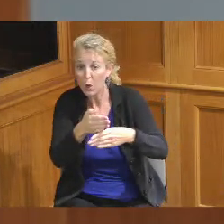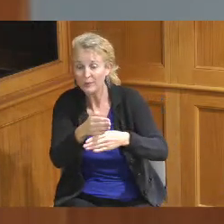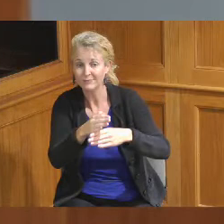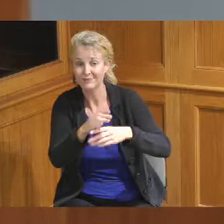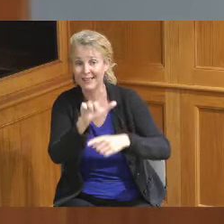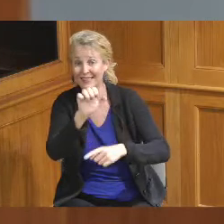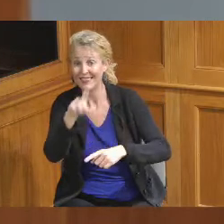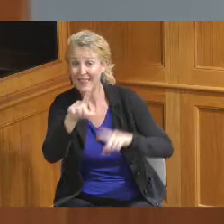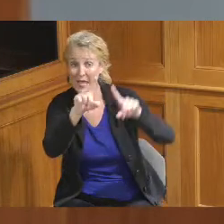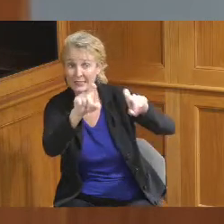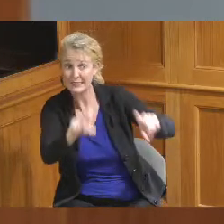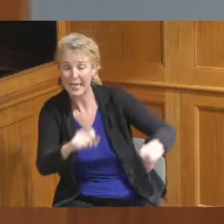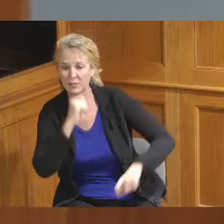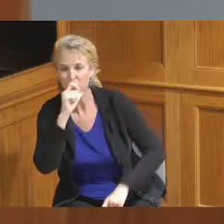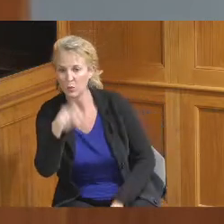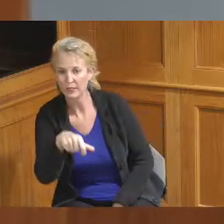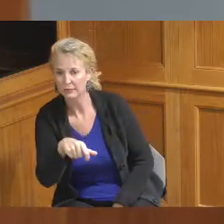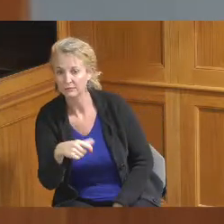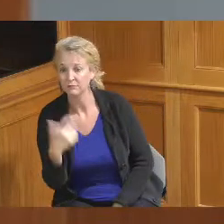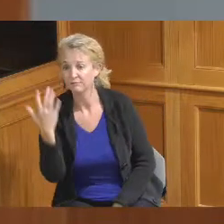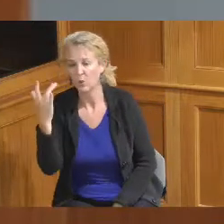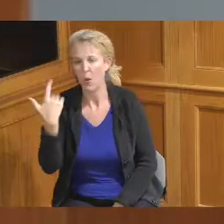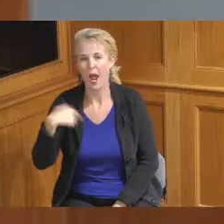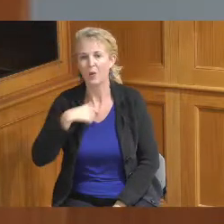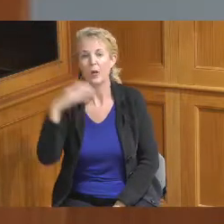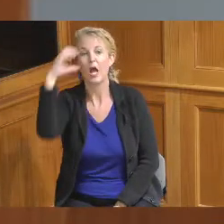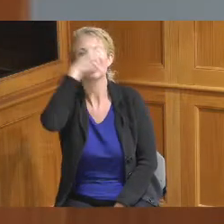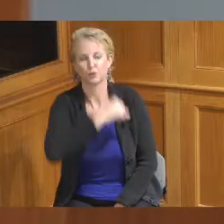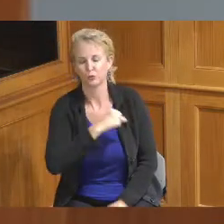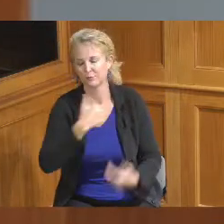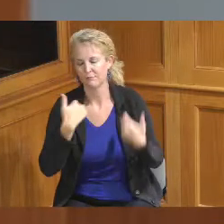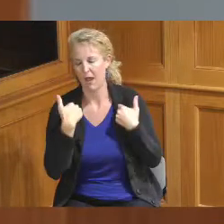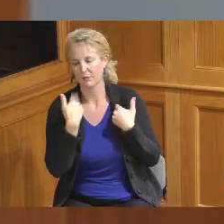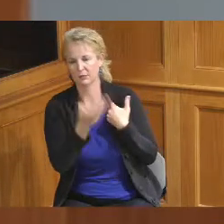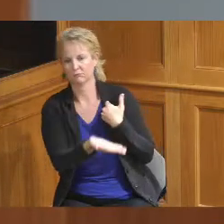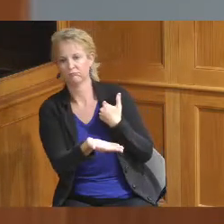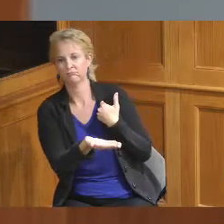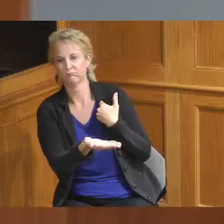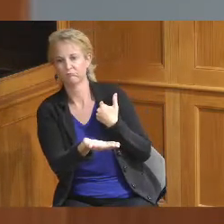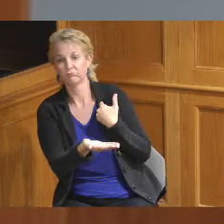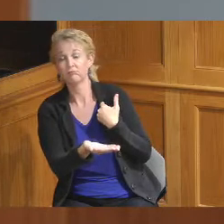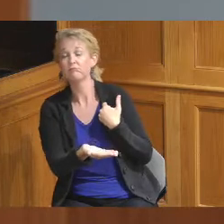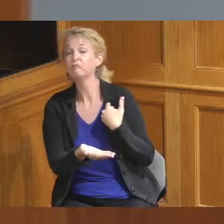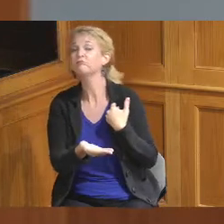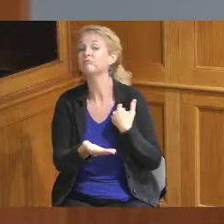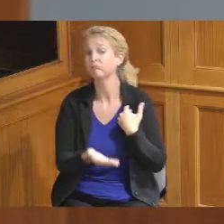going to presume that it has a lead problem okay now that would go for the replacement of the wood